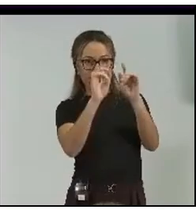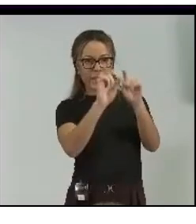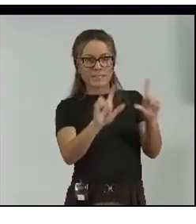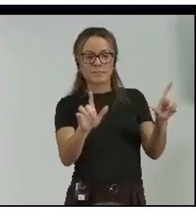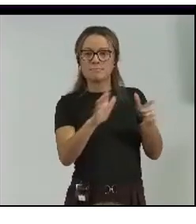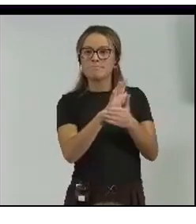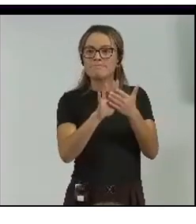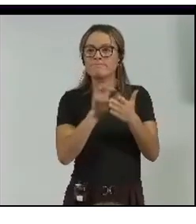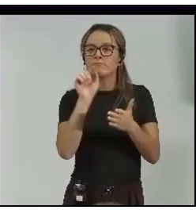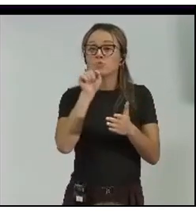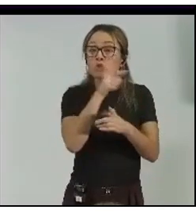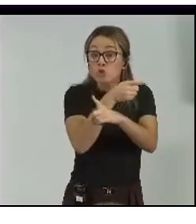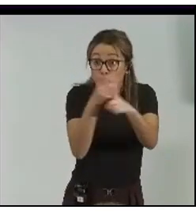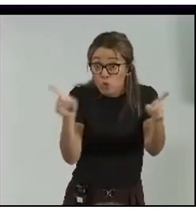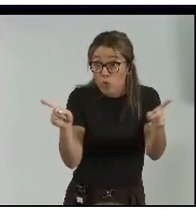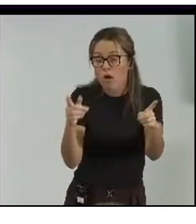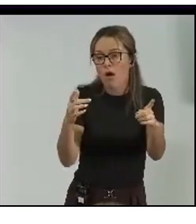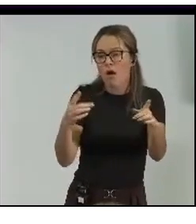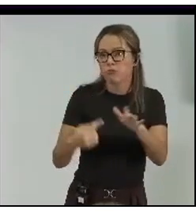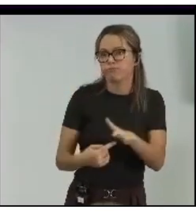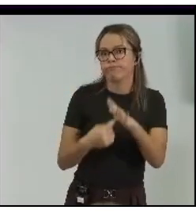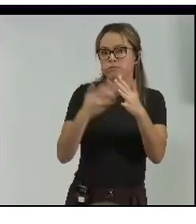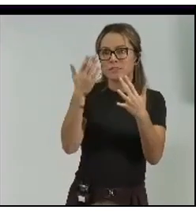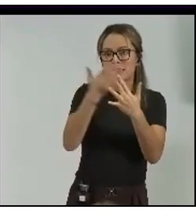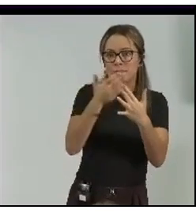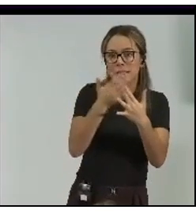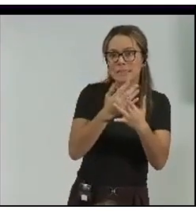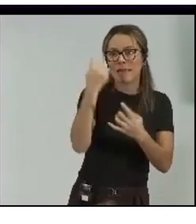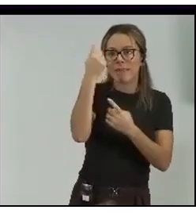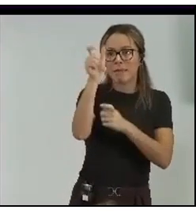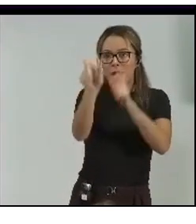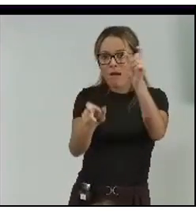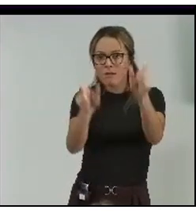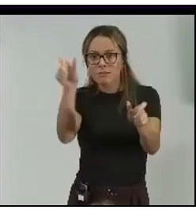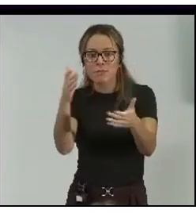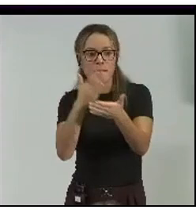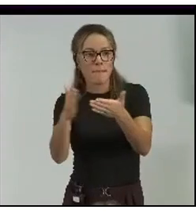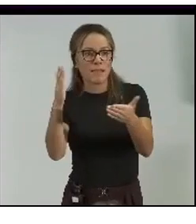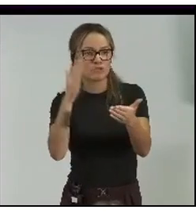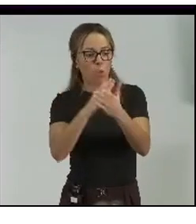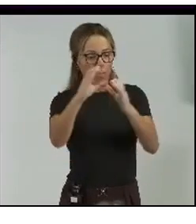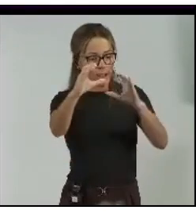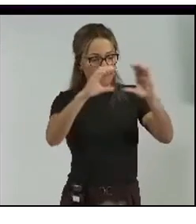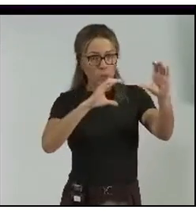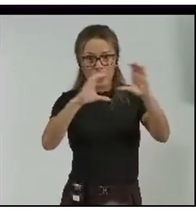about all customers, you're ensuring that all those channels of communication are working.